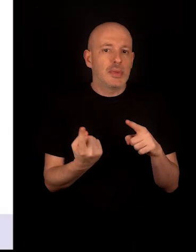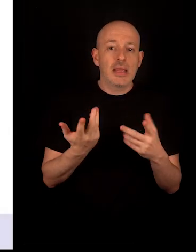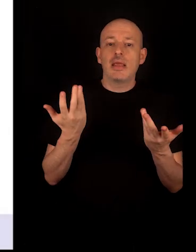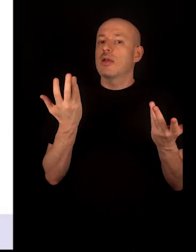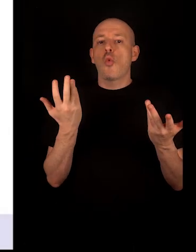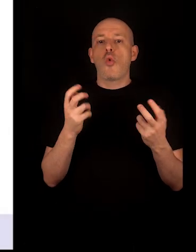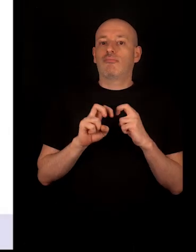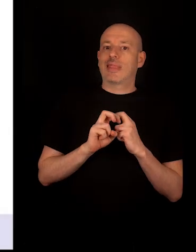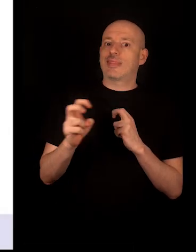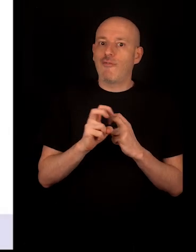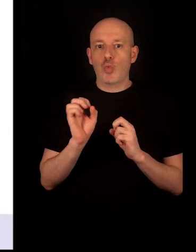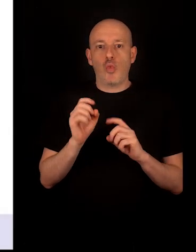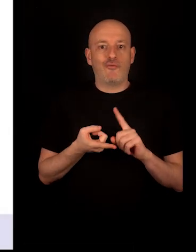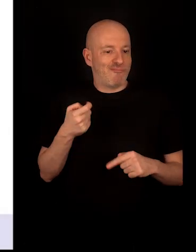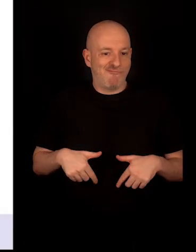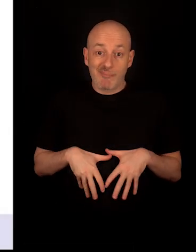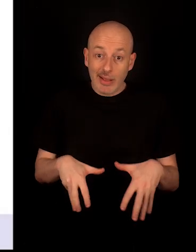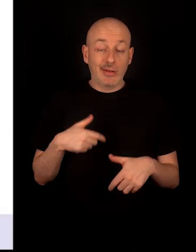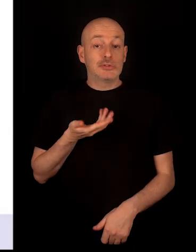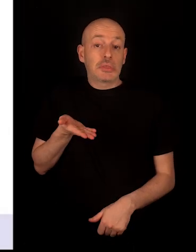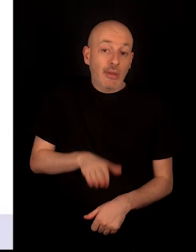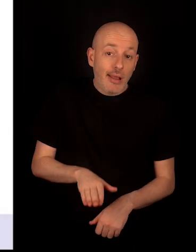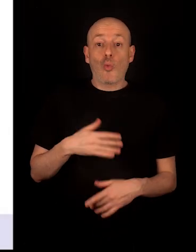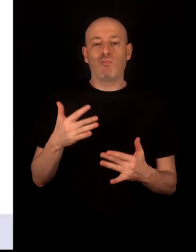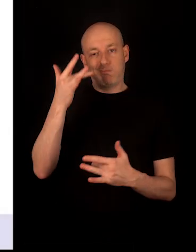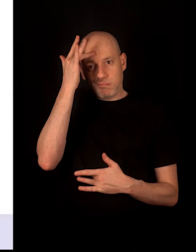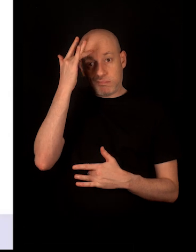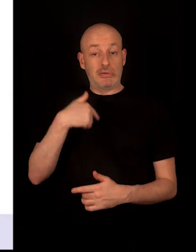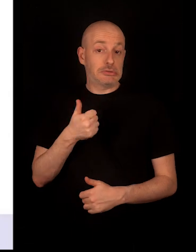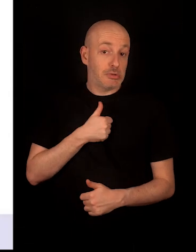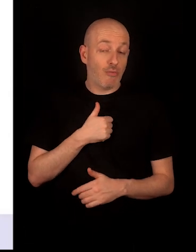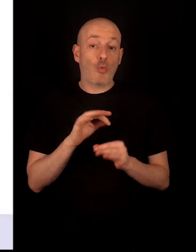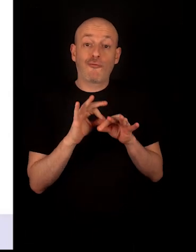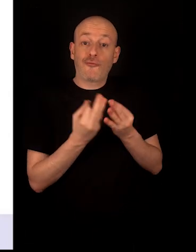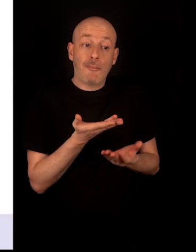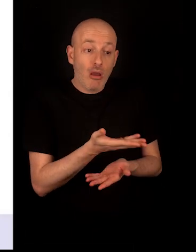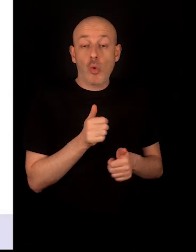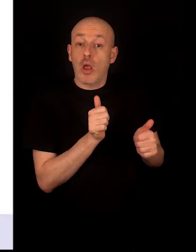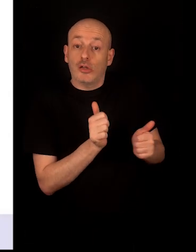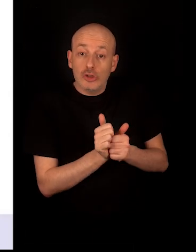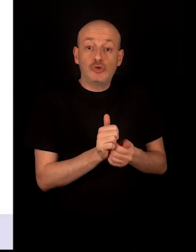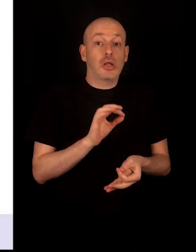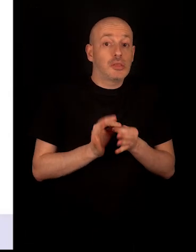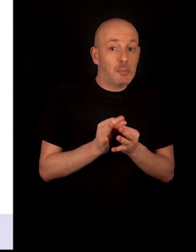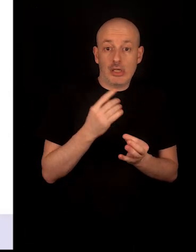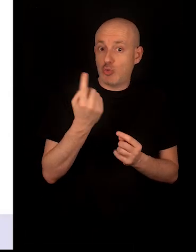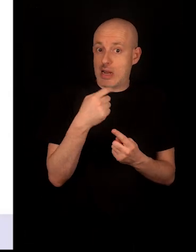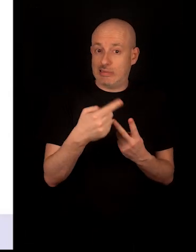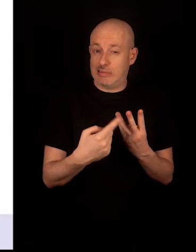the inability to travel like a pregnancy, death or major illness of yourself or family member, assistant or interpreter,